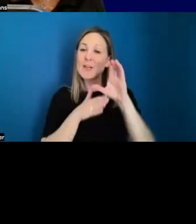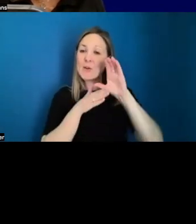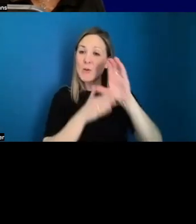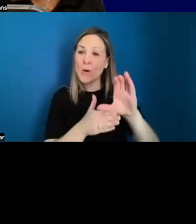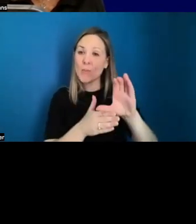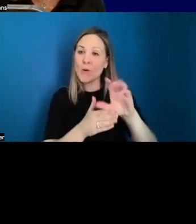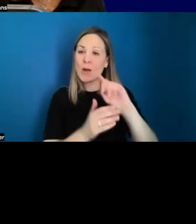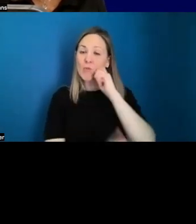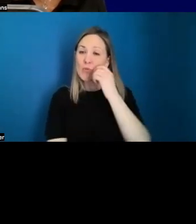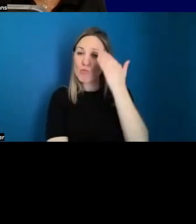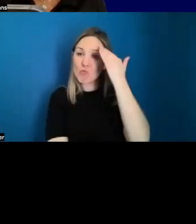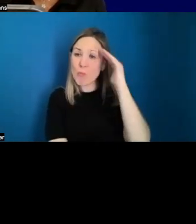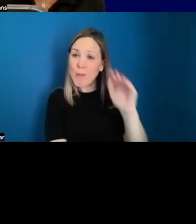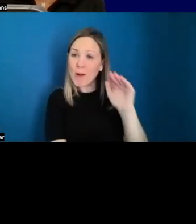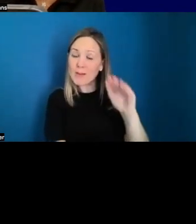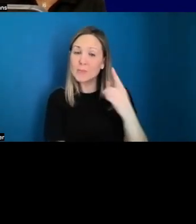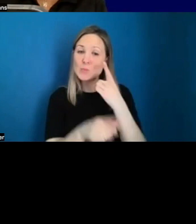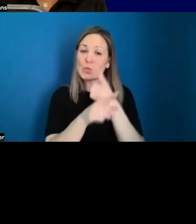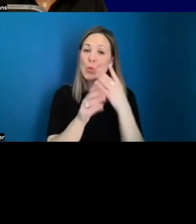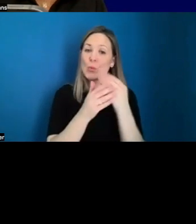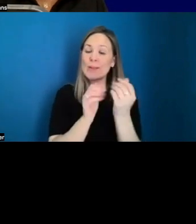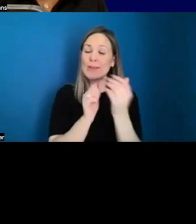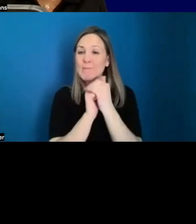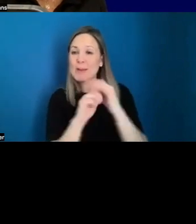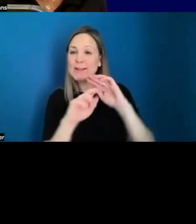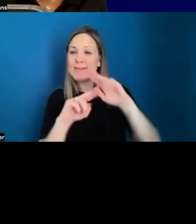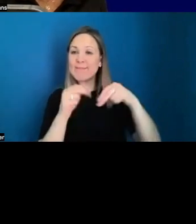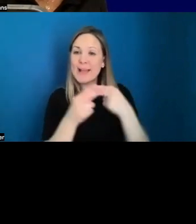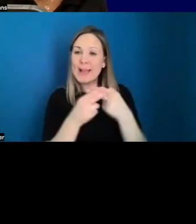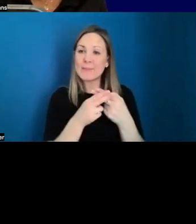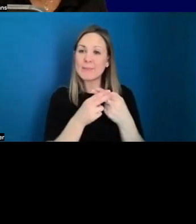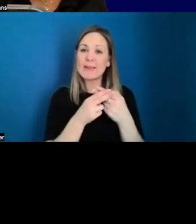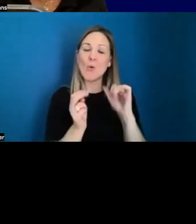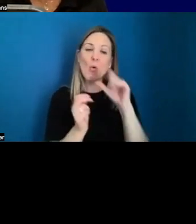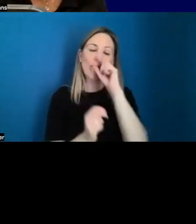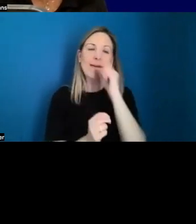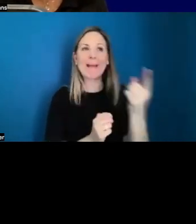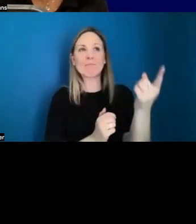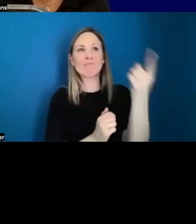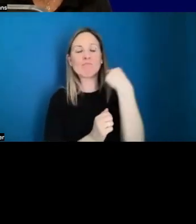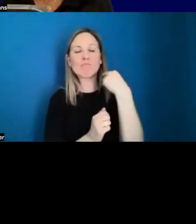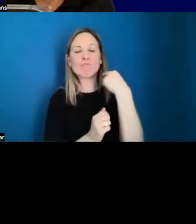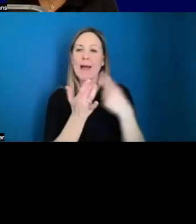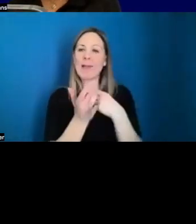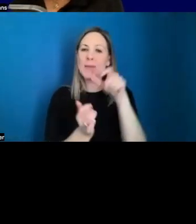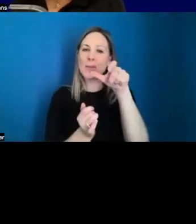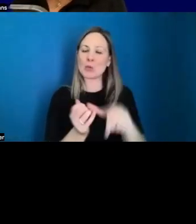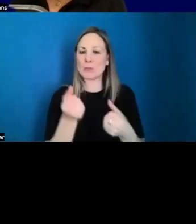family” and offer to bring in another member of the close network to support them at that stage.